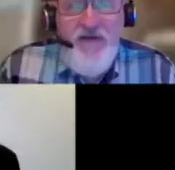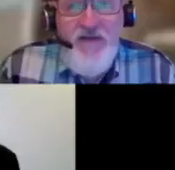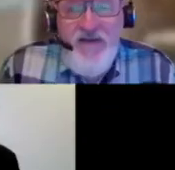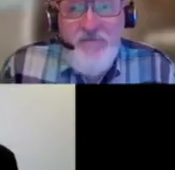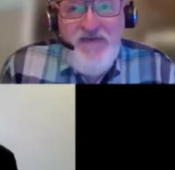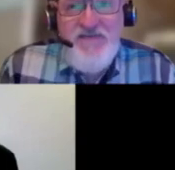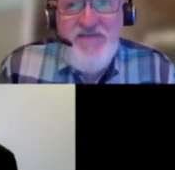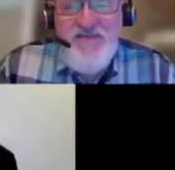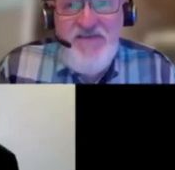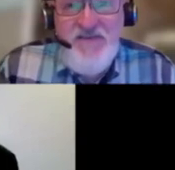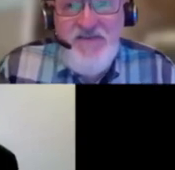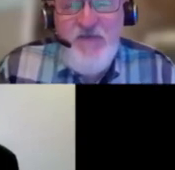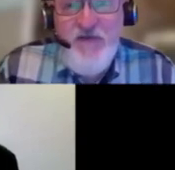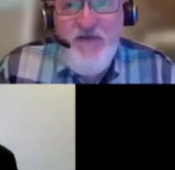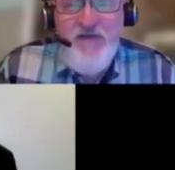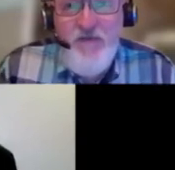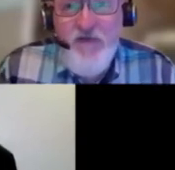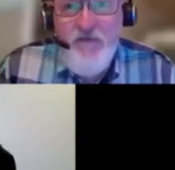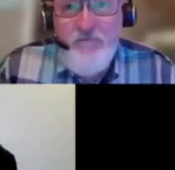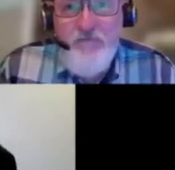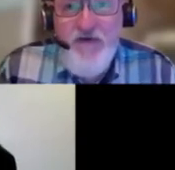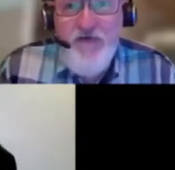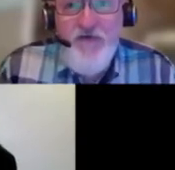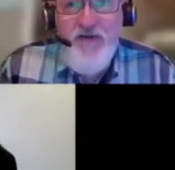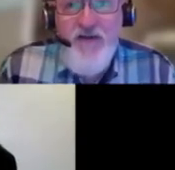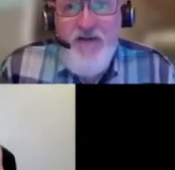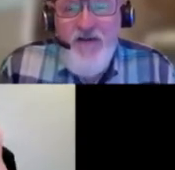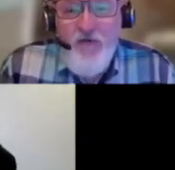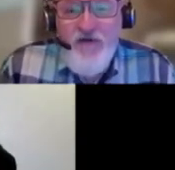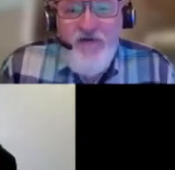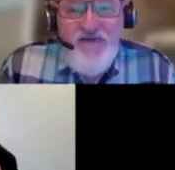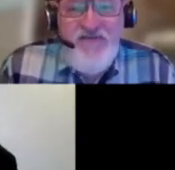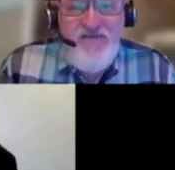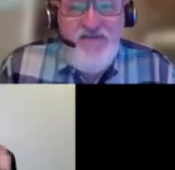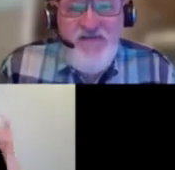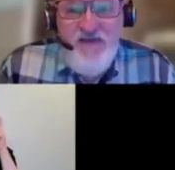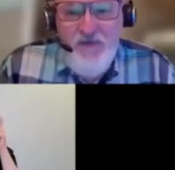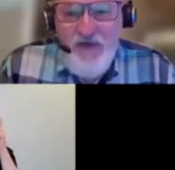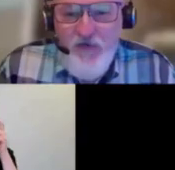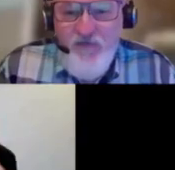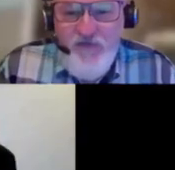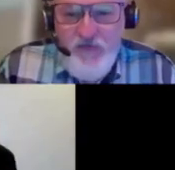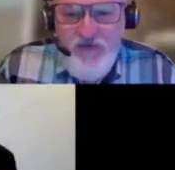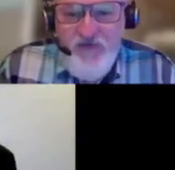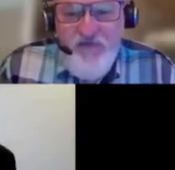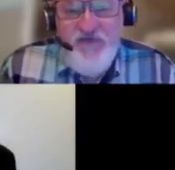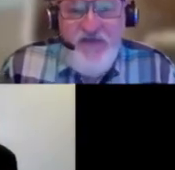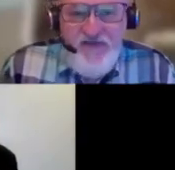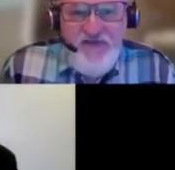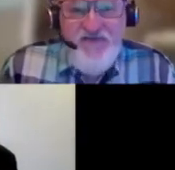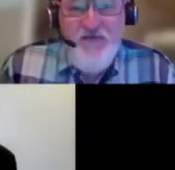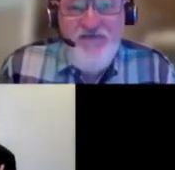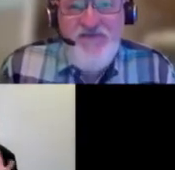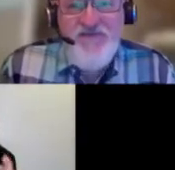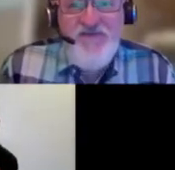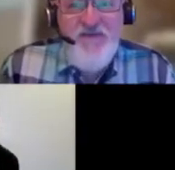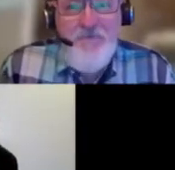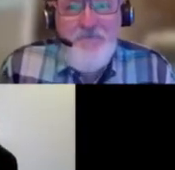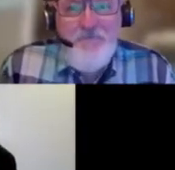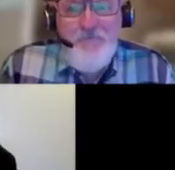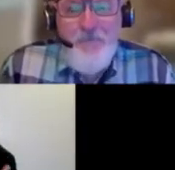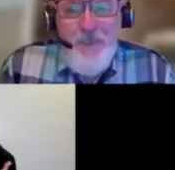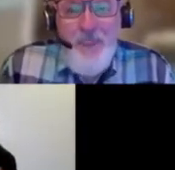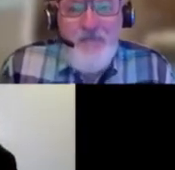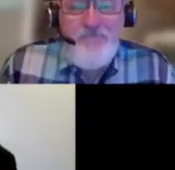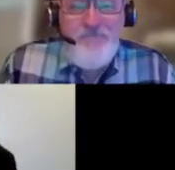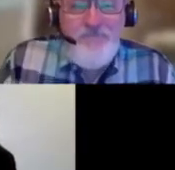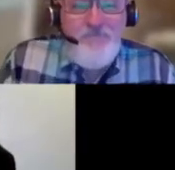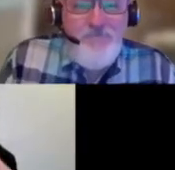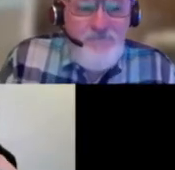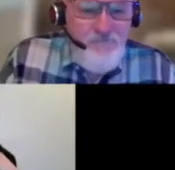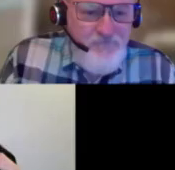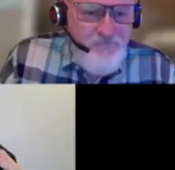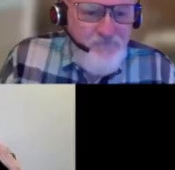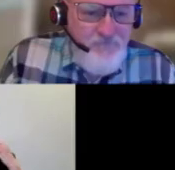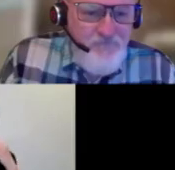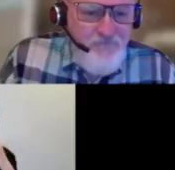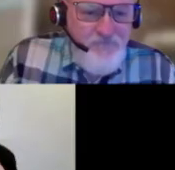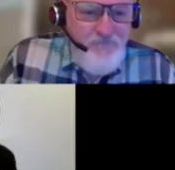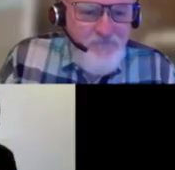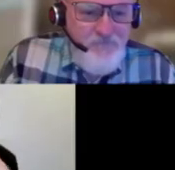David Watkins: Hi, my name is David Watkins. I'm a white man, bald, in my 60s, with a… with a beard, wearing glasses. I work for the Georgia Division of Aging Services.